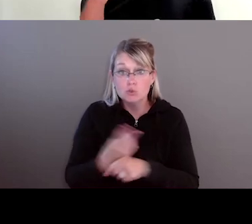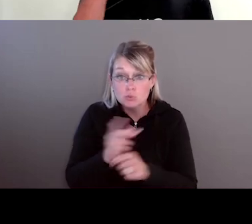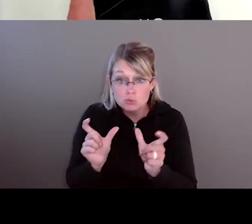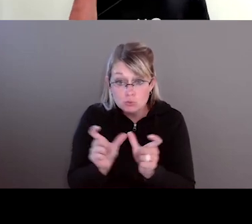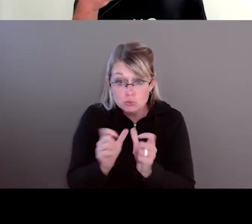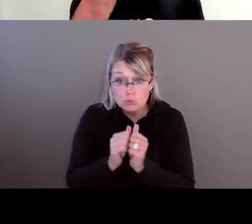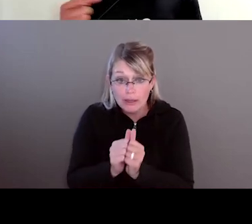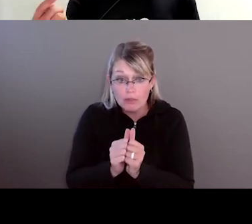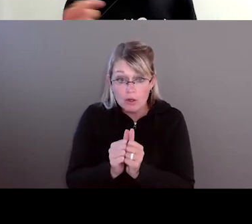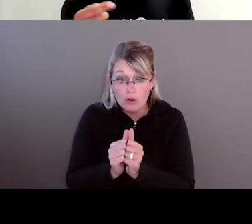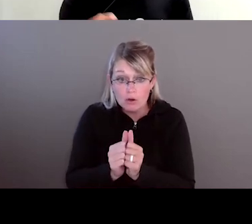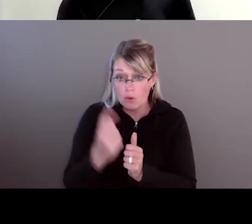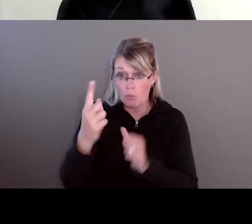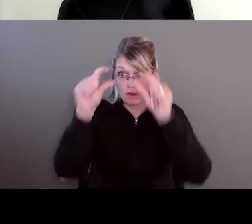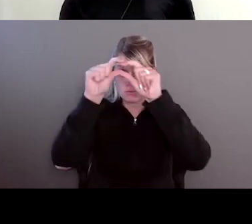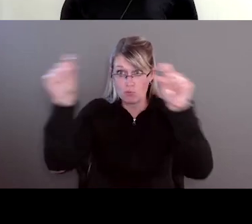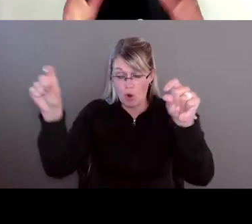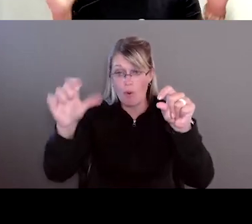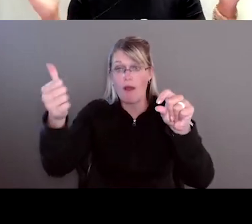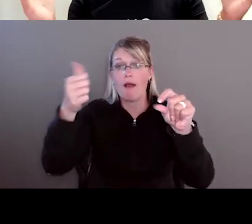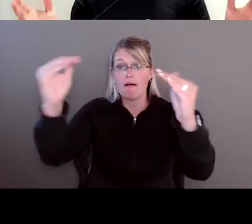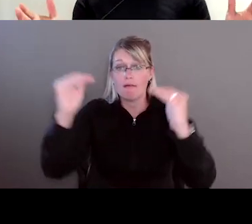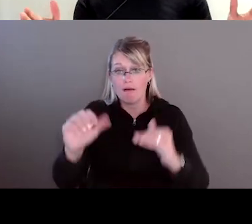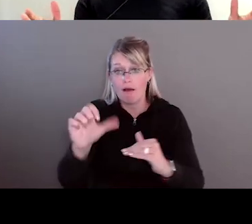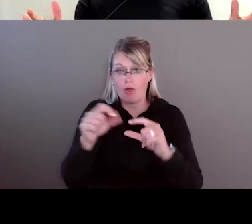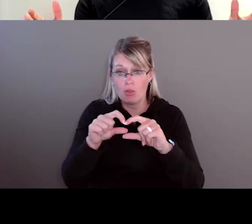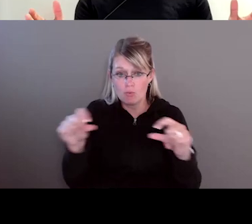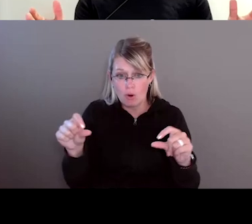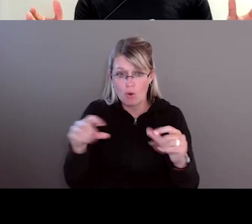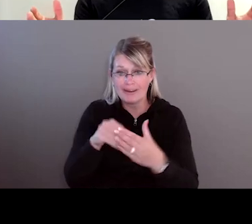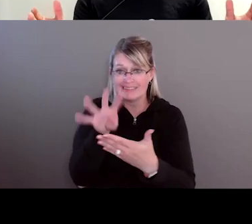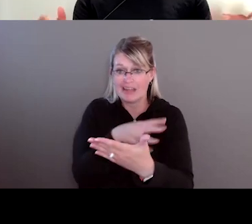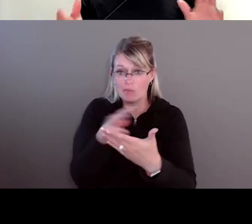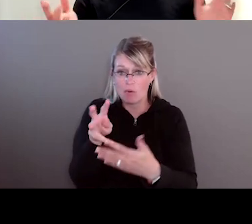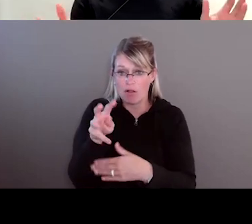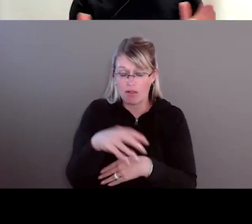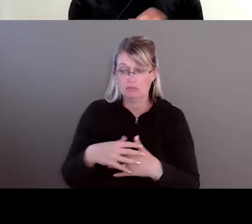one was in one role and the other was in another role inside of a table layout. I raised my hand